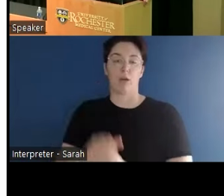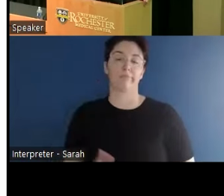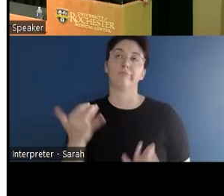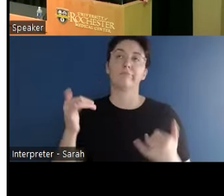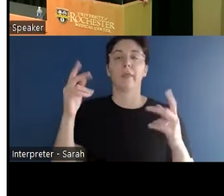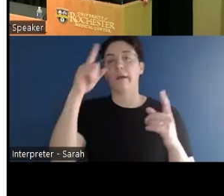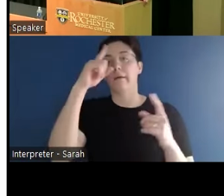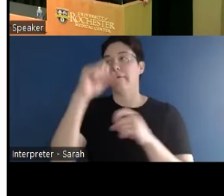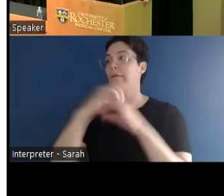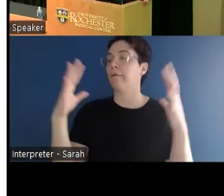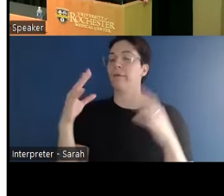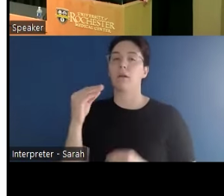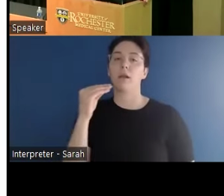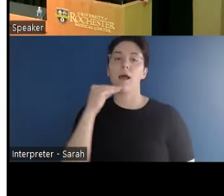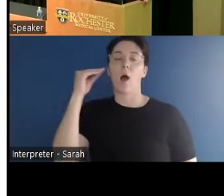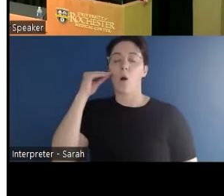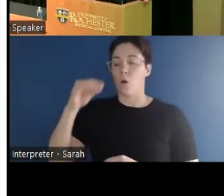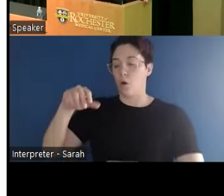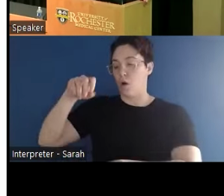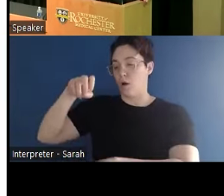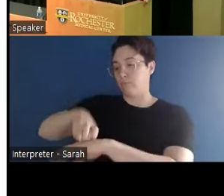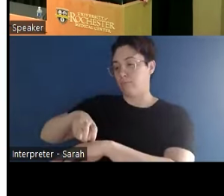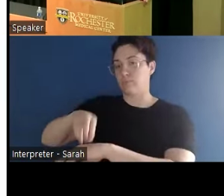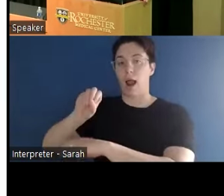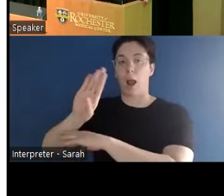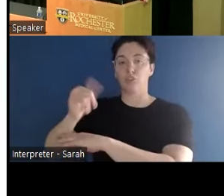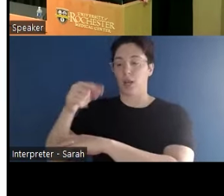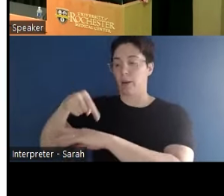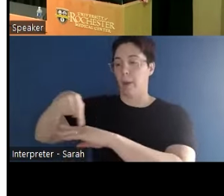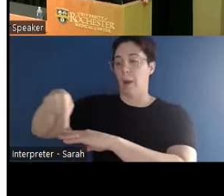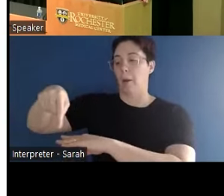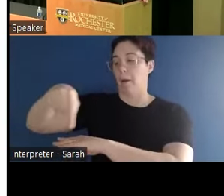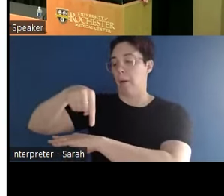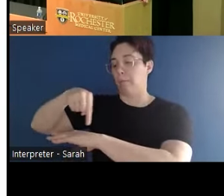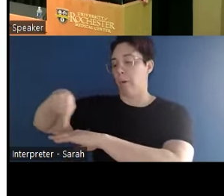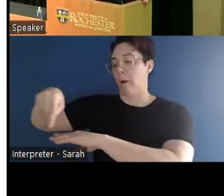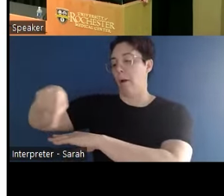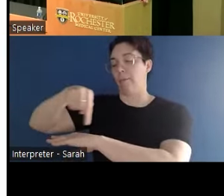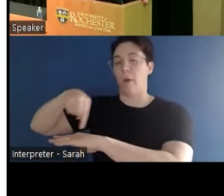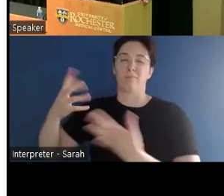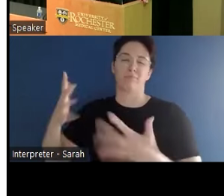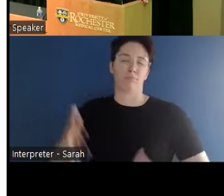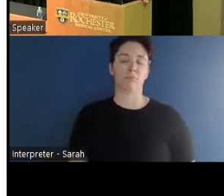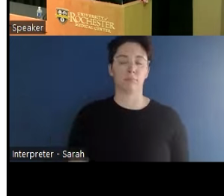object on a lazy Susan that's just sort of going around okay they're also taught that the number